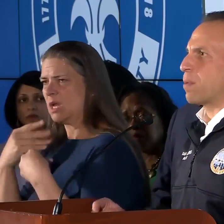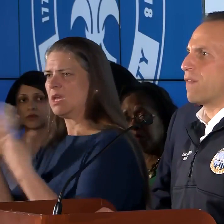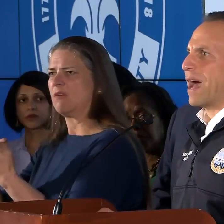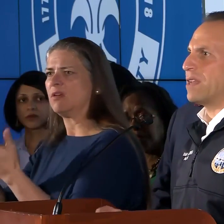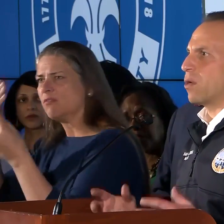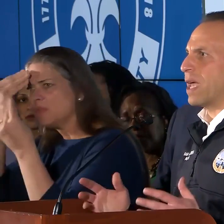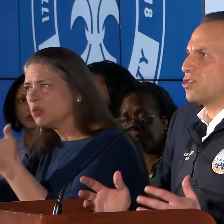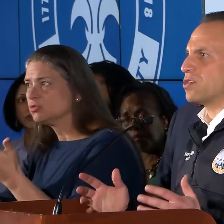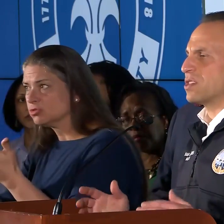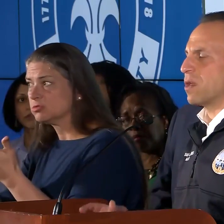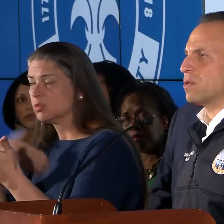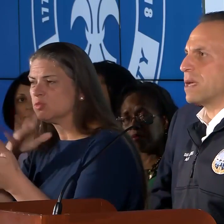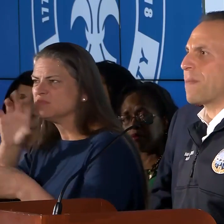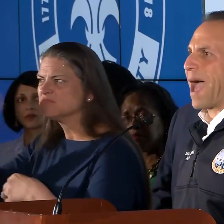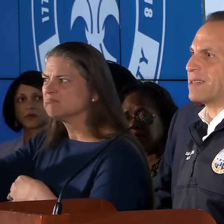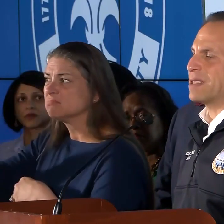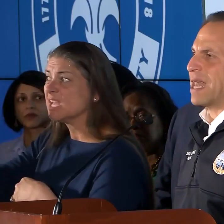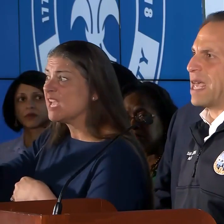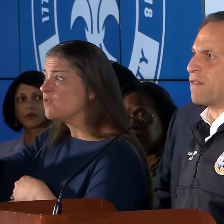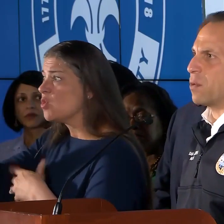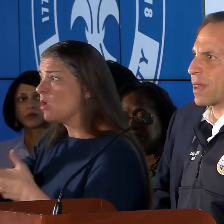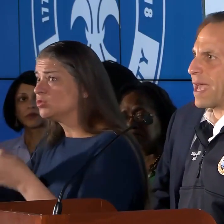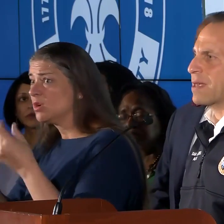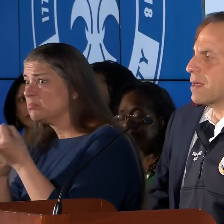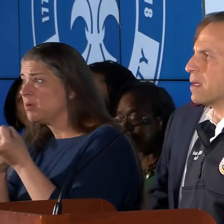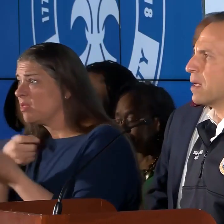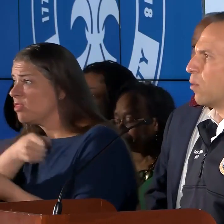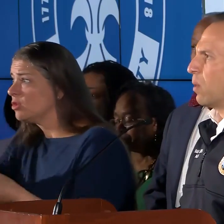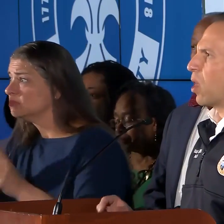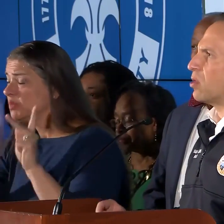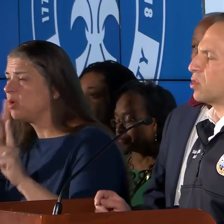to provide donations to those impacted today. If you would like. We will also